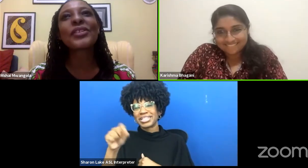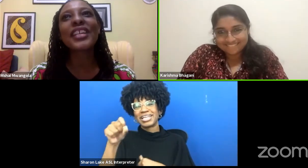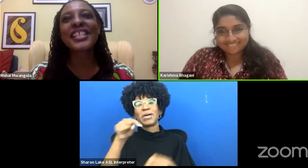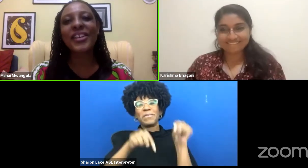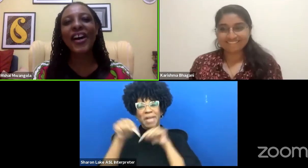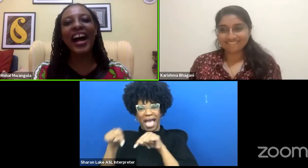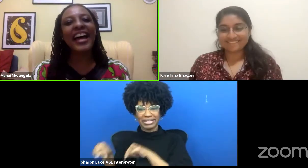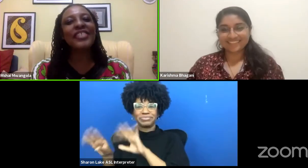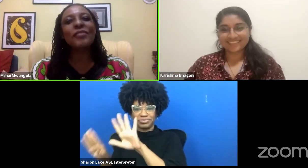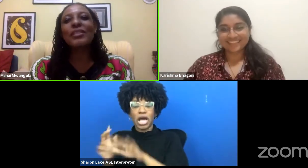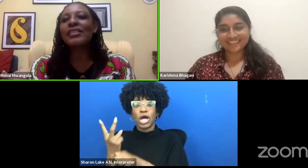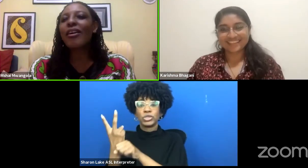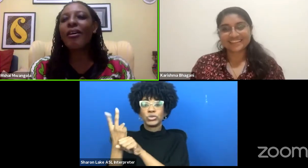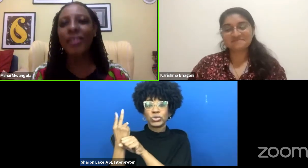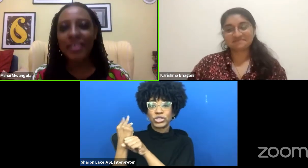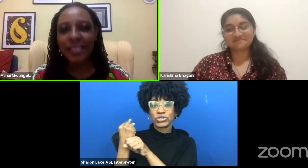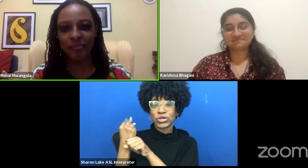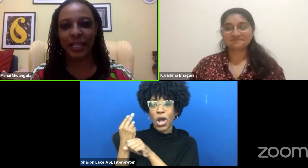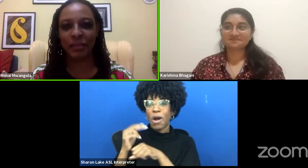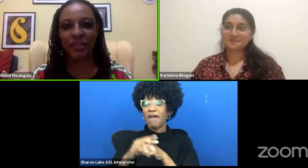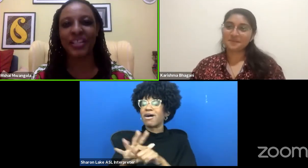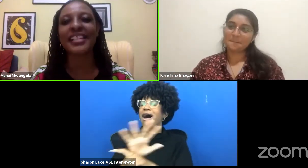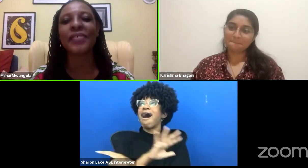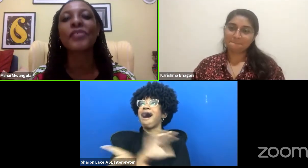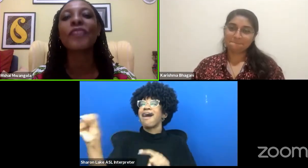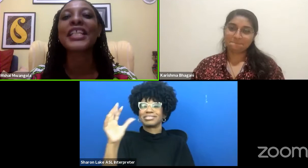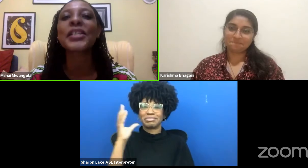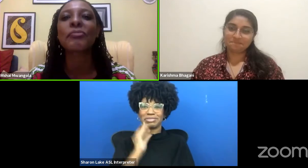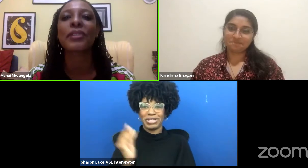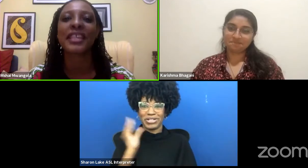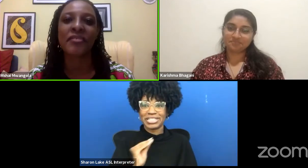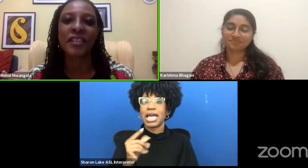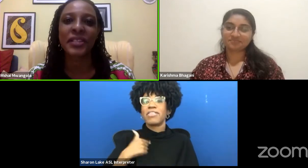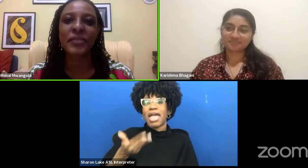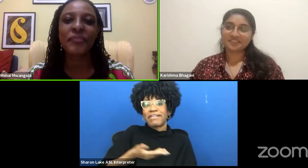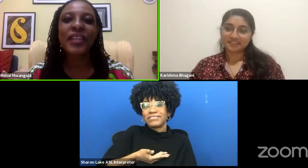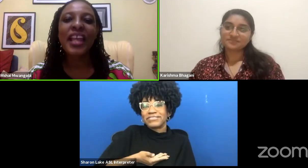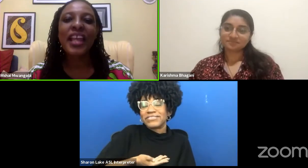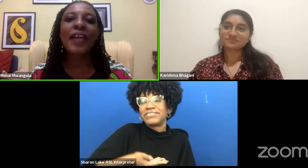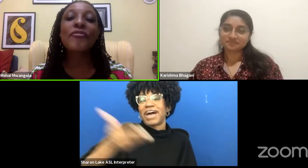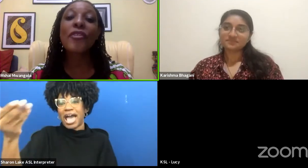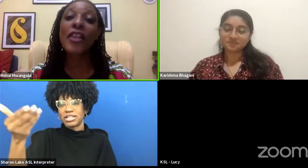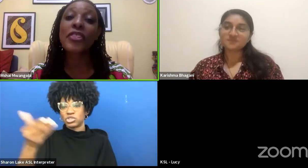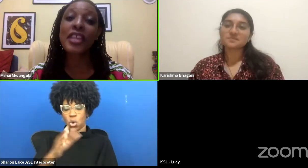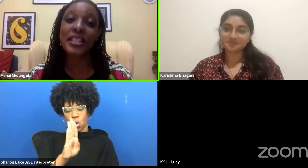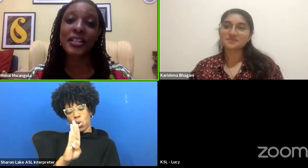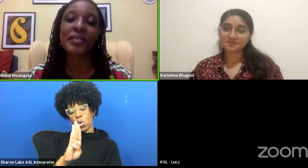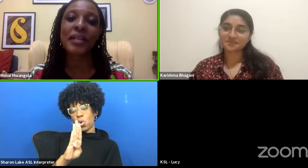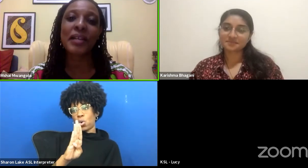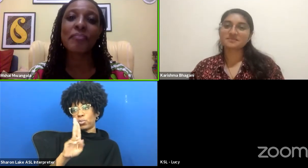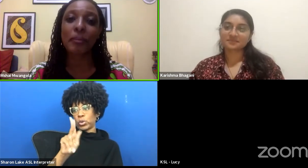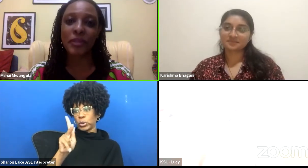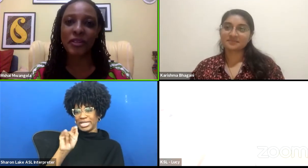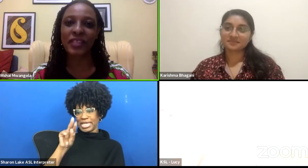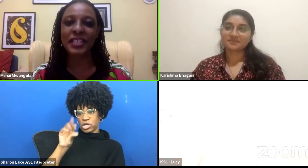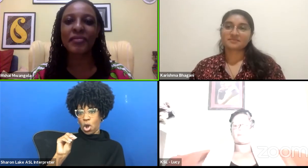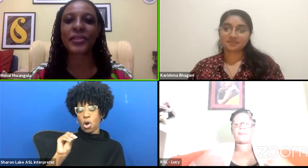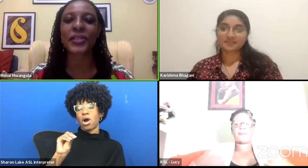Two years ago, I had the most awesome experience. I was invited to Burkina Faso for a theater, puppetry festivals.